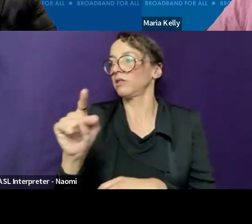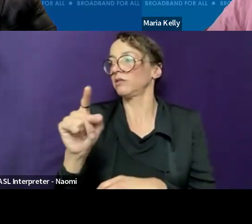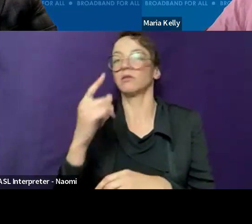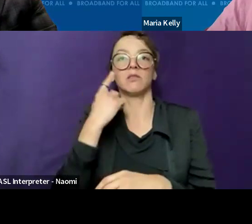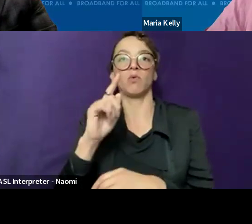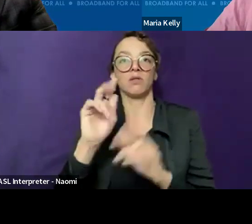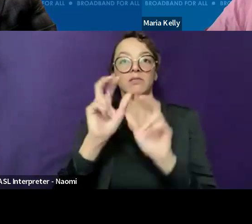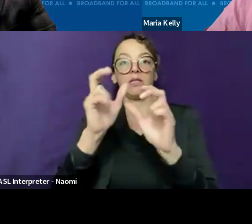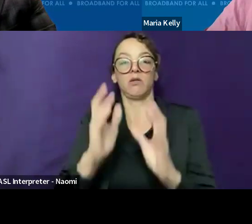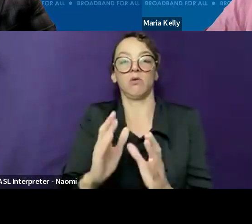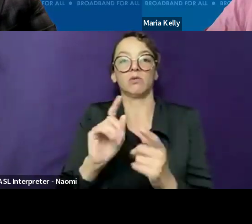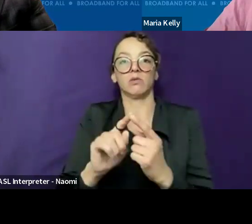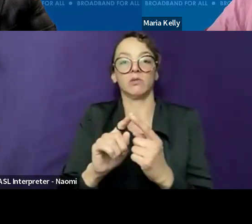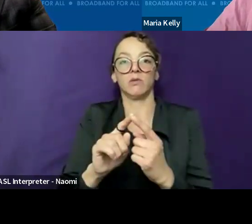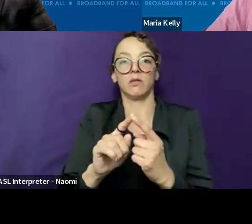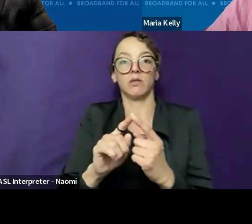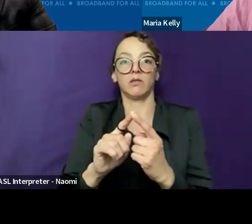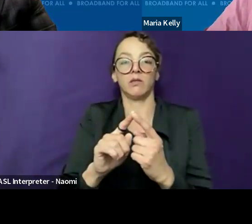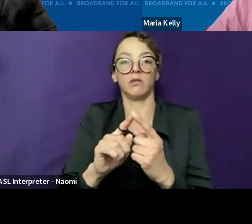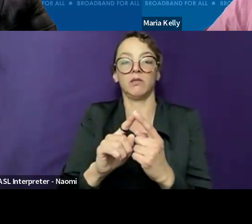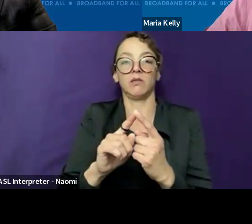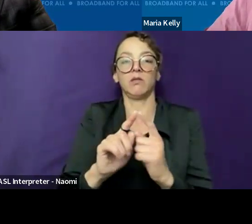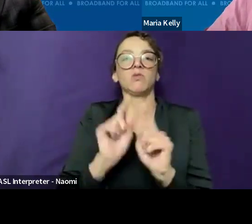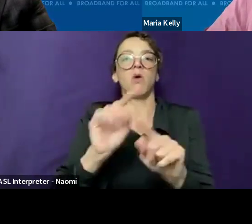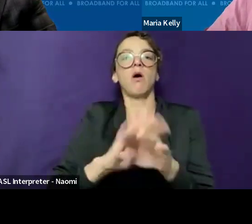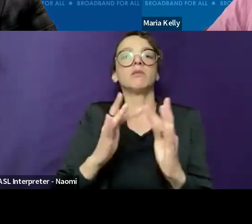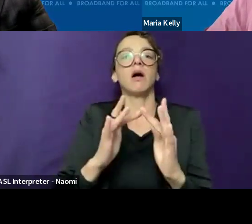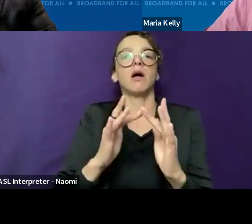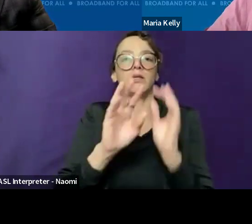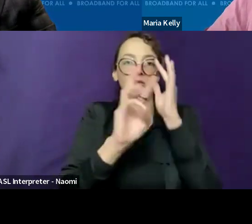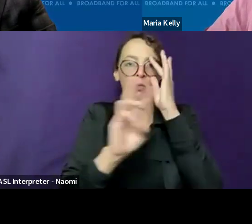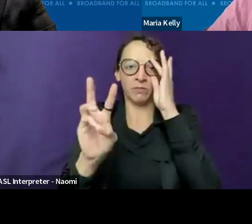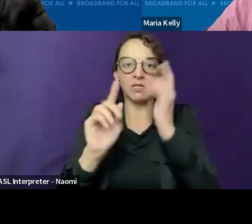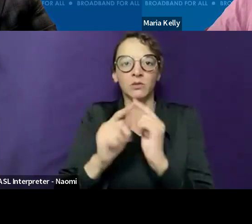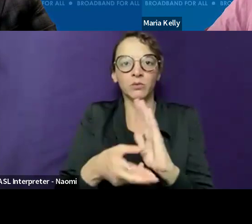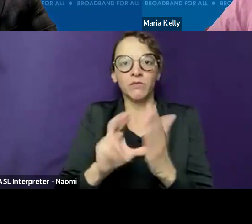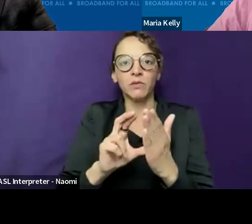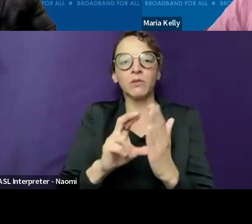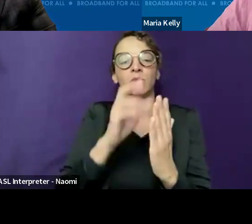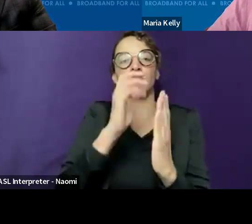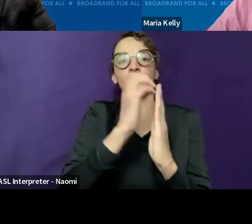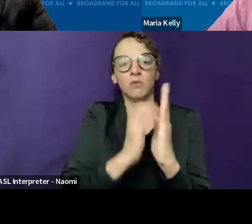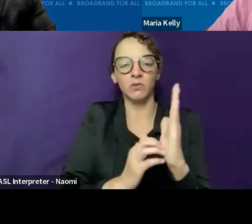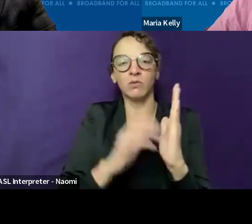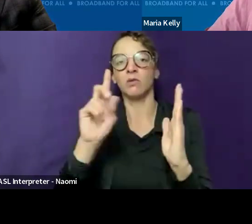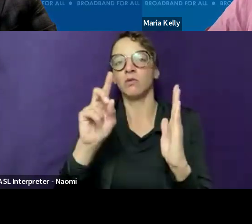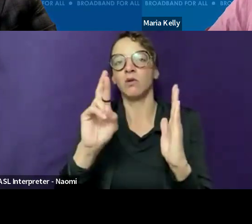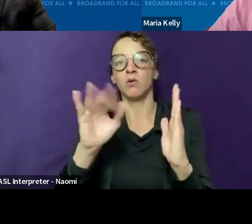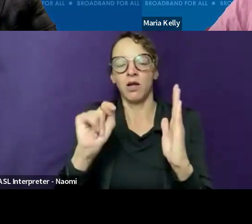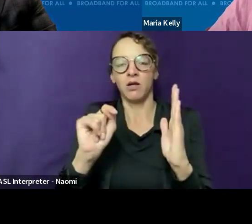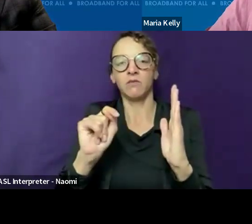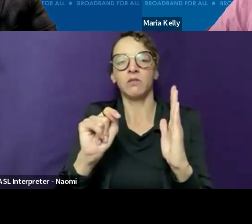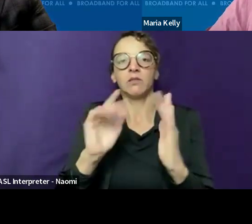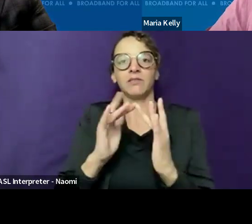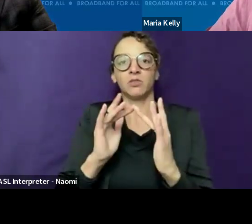to go to the website to review the draft Digital Equity Capacity Subgrant Program